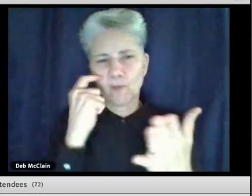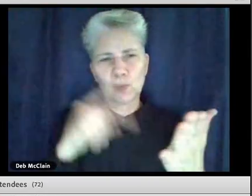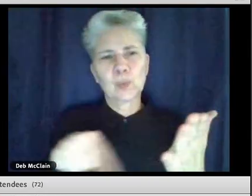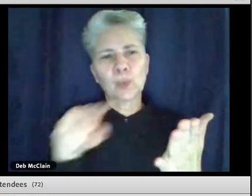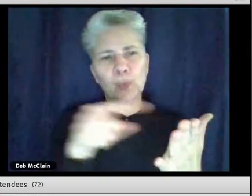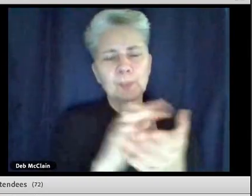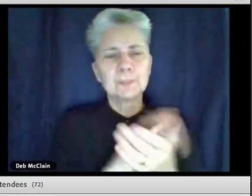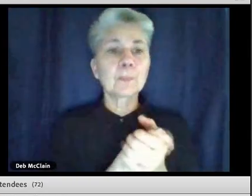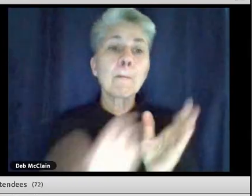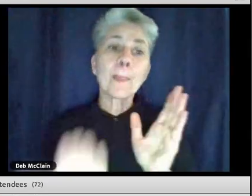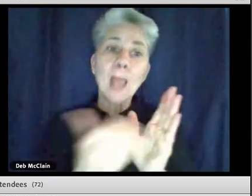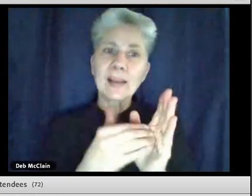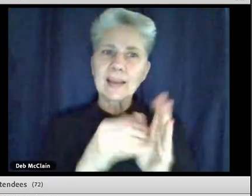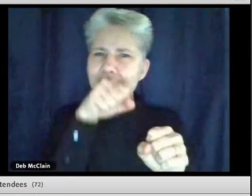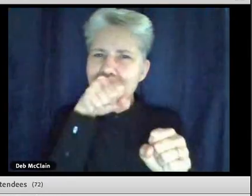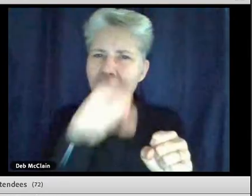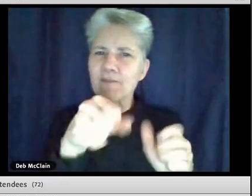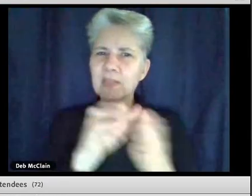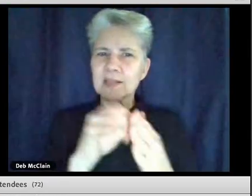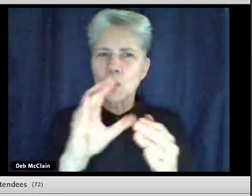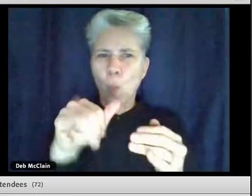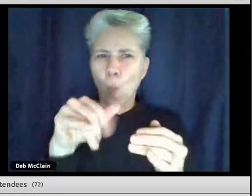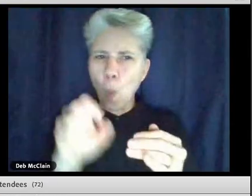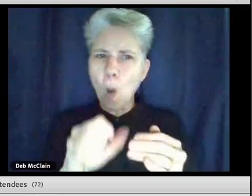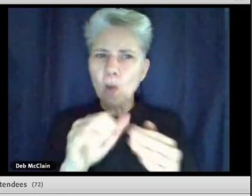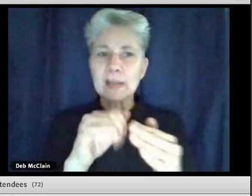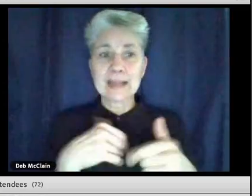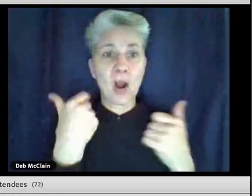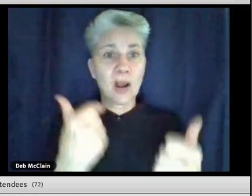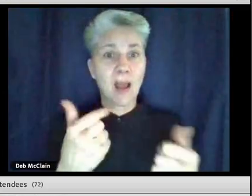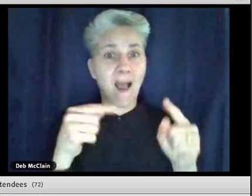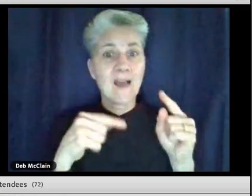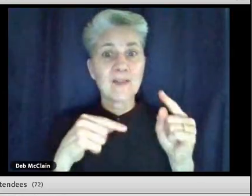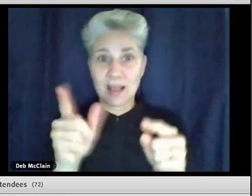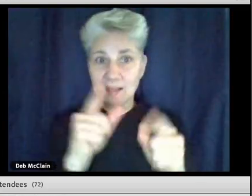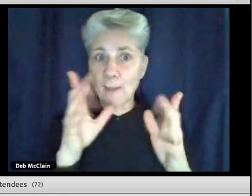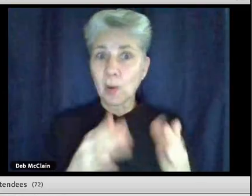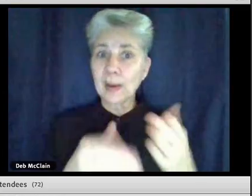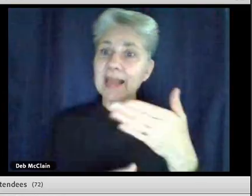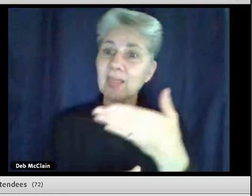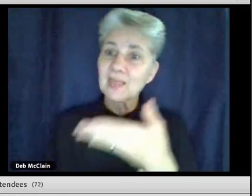These are just things, I think, that would be helpful. And again, I love this quote.